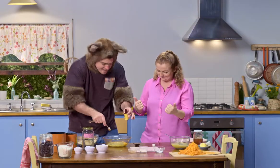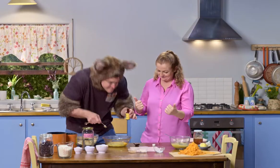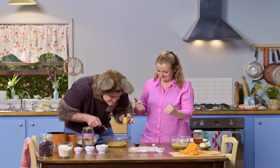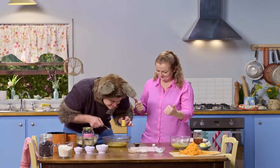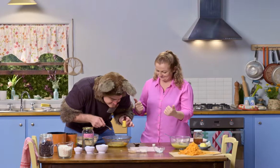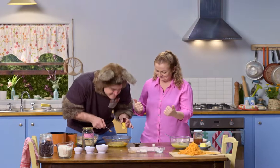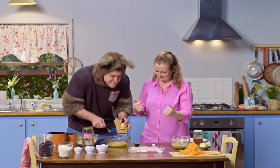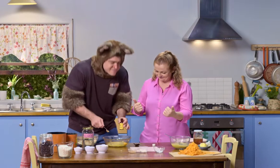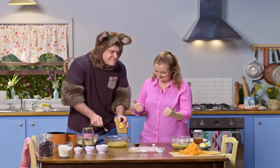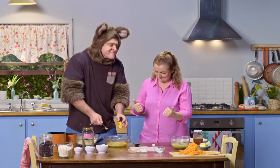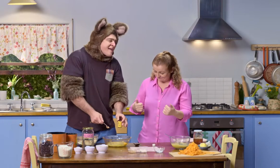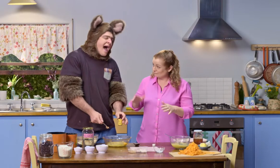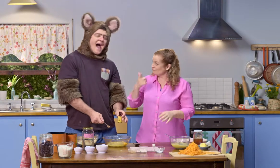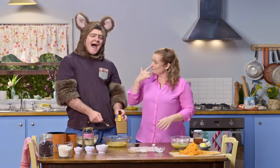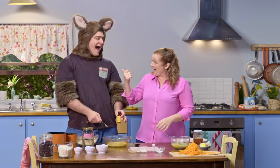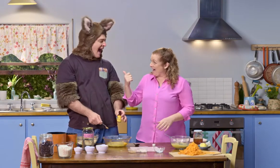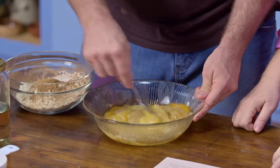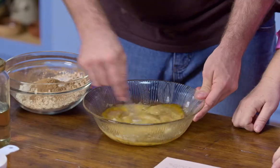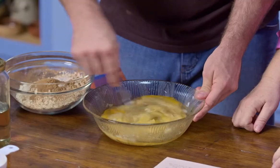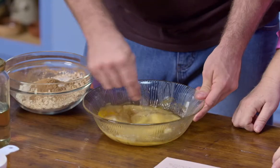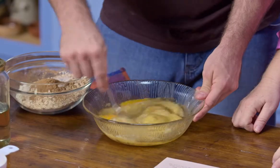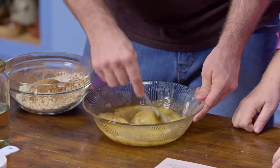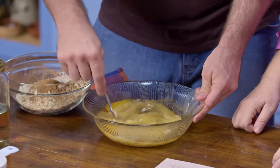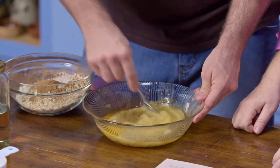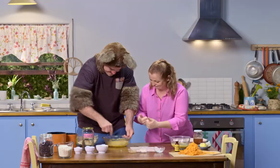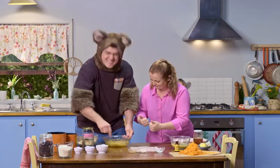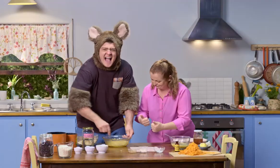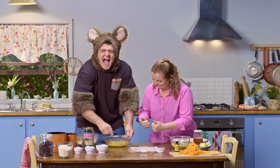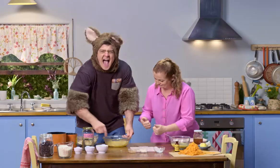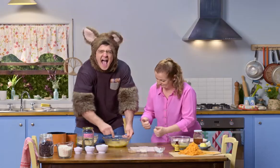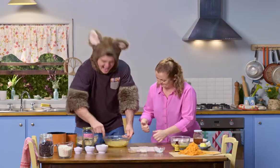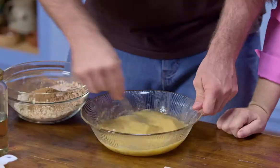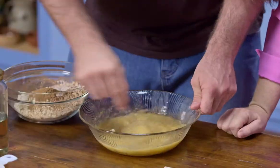Great. Mm-hm. Smells good? Great. Ha, ha.